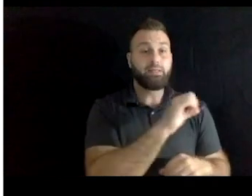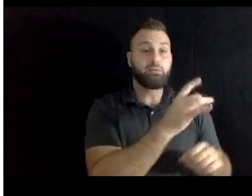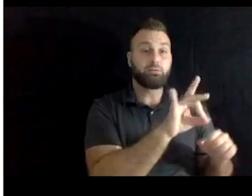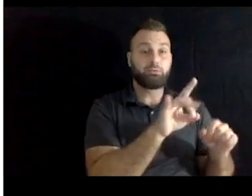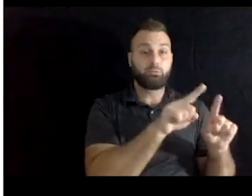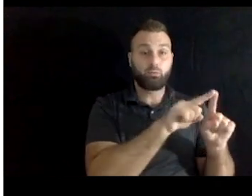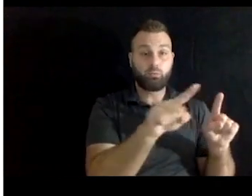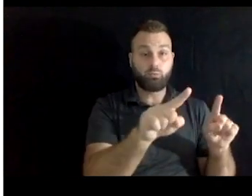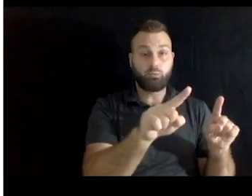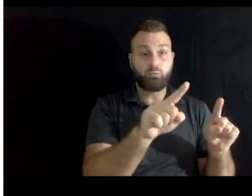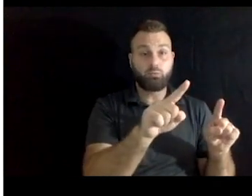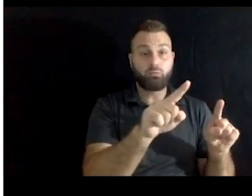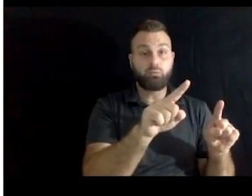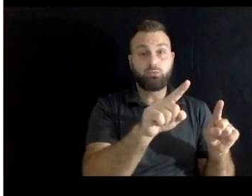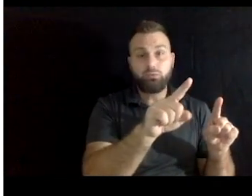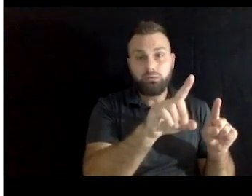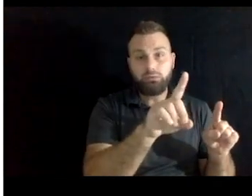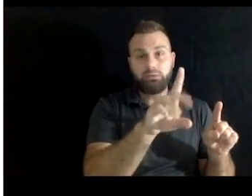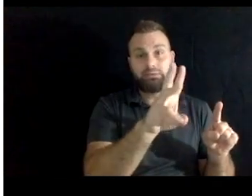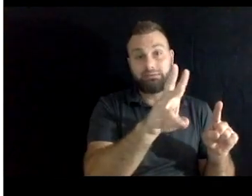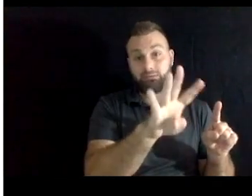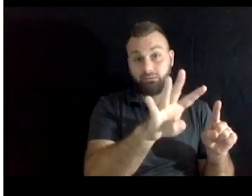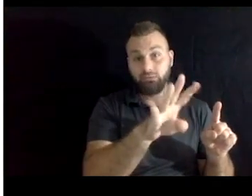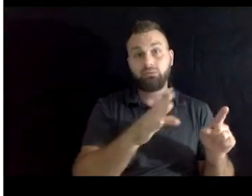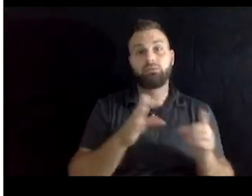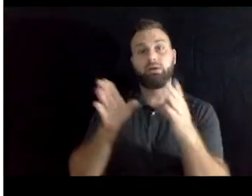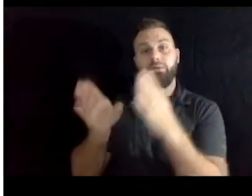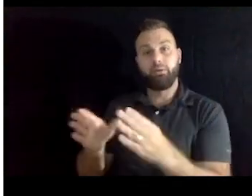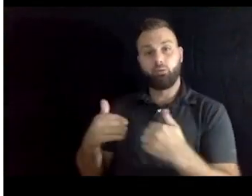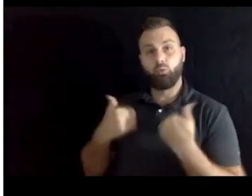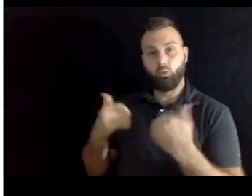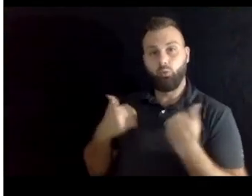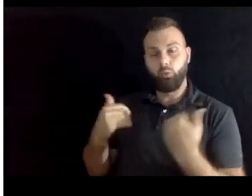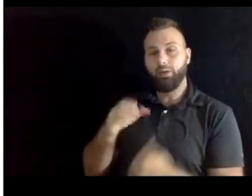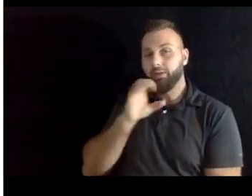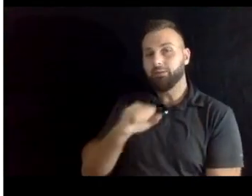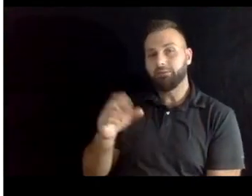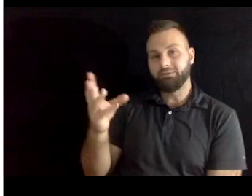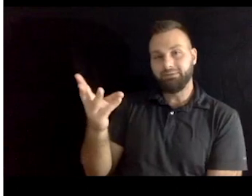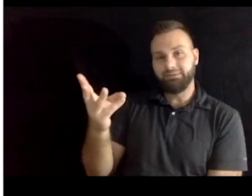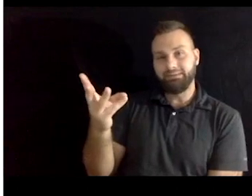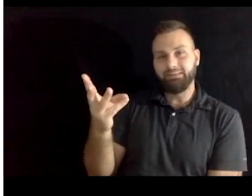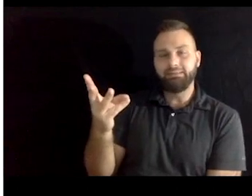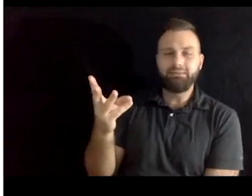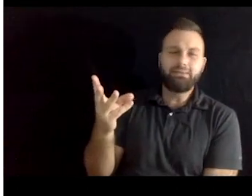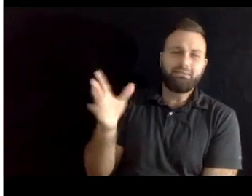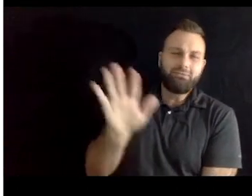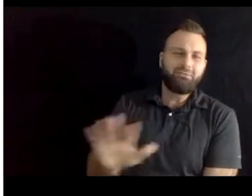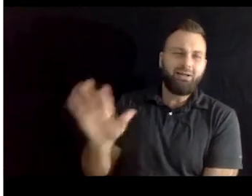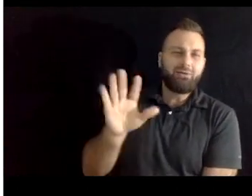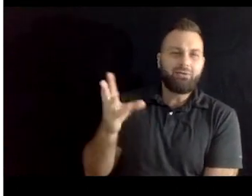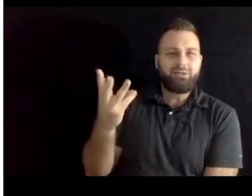and transition age youth which. These these ages can range, but usually we're talking about